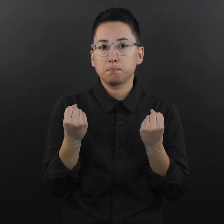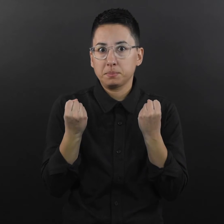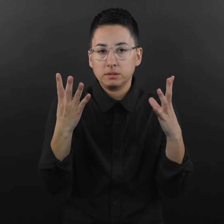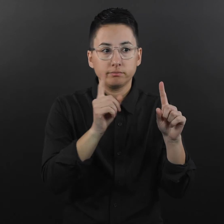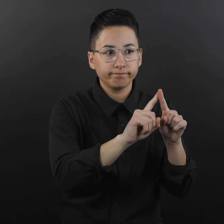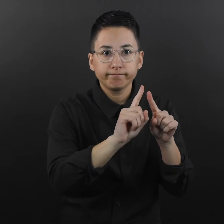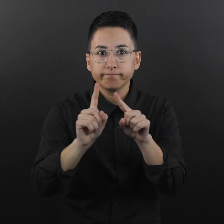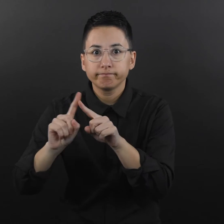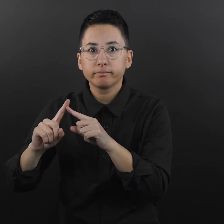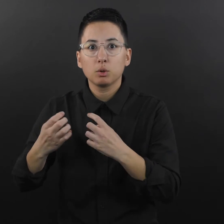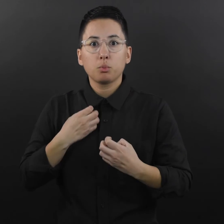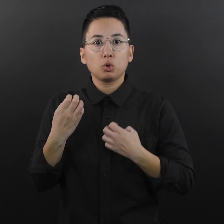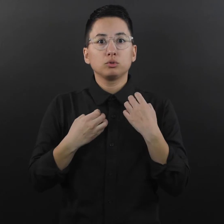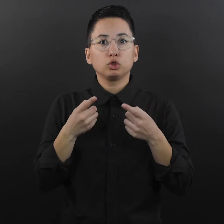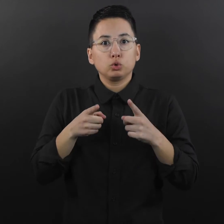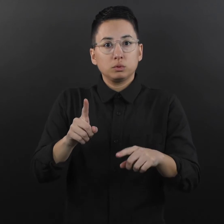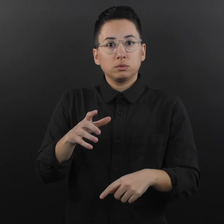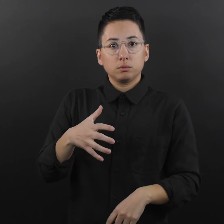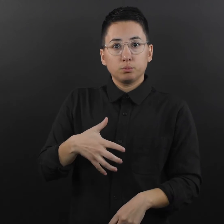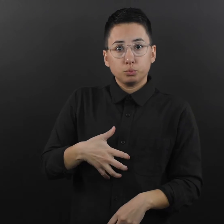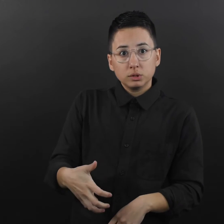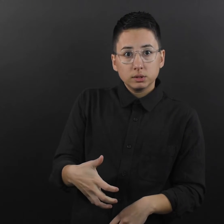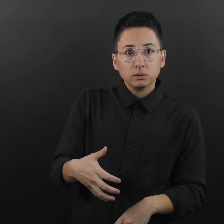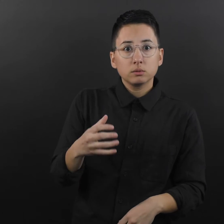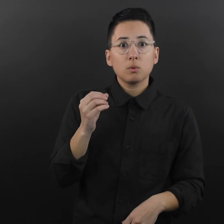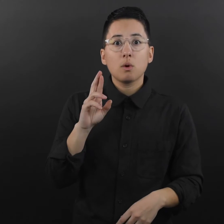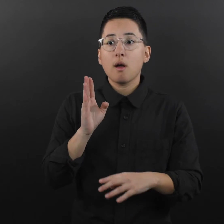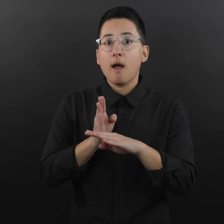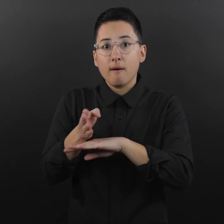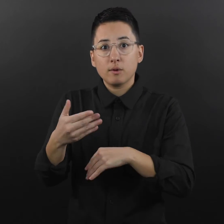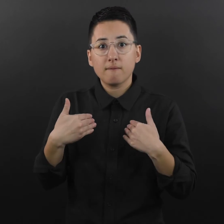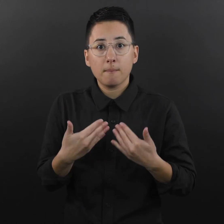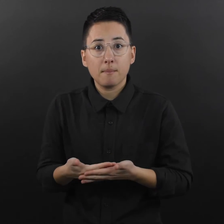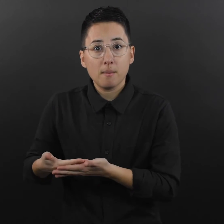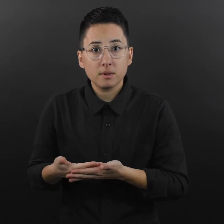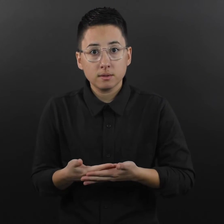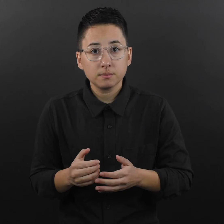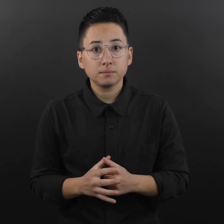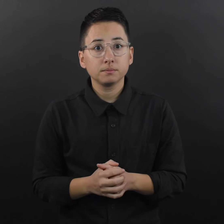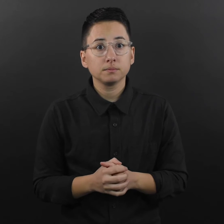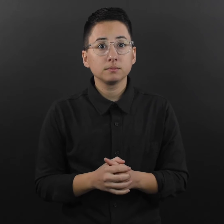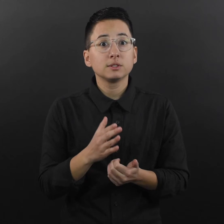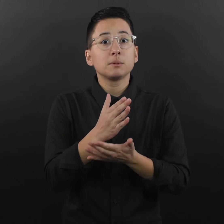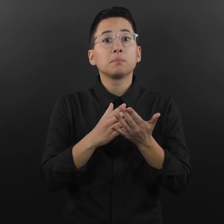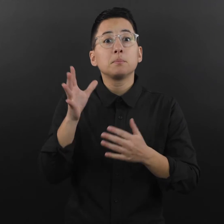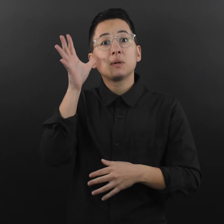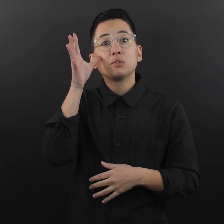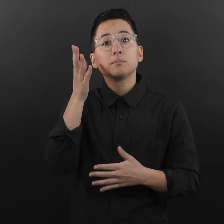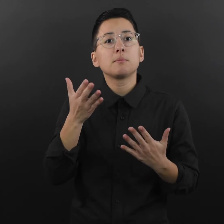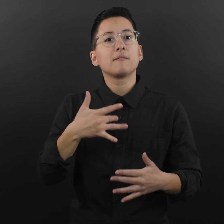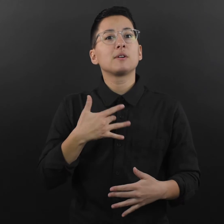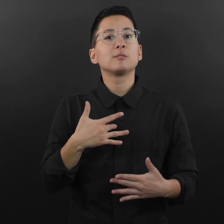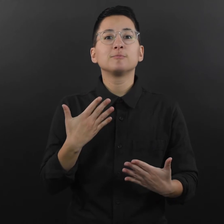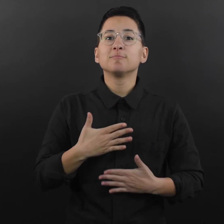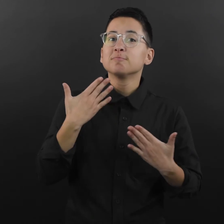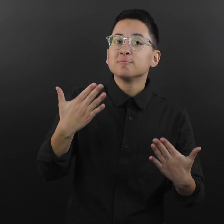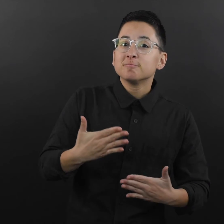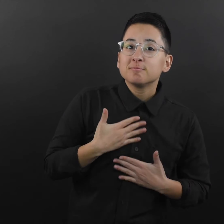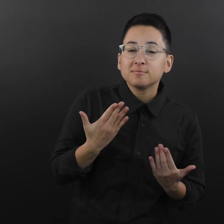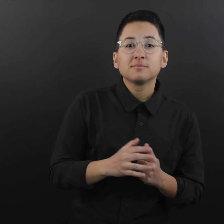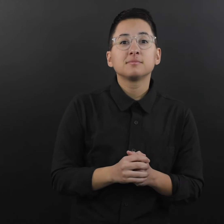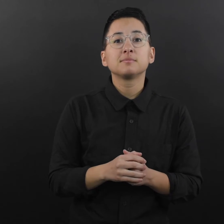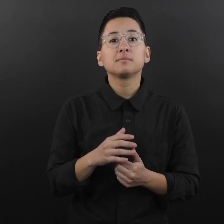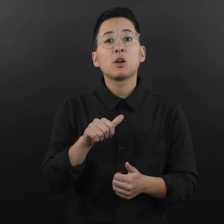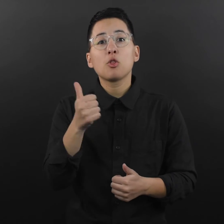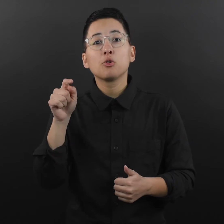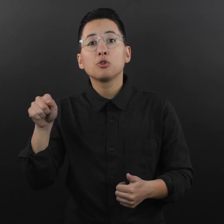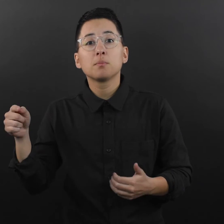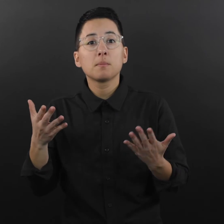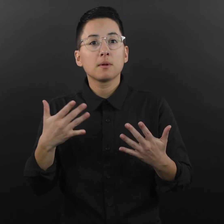pregnancy or after having a baby. Some women may feel joyful. Others may feel happy sometimes,